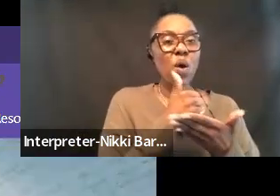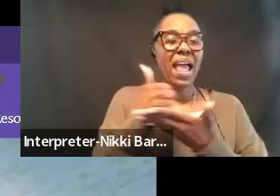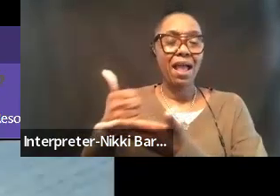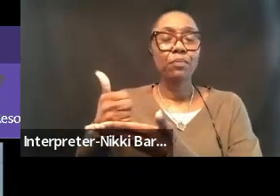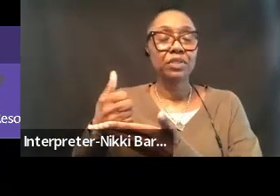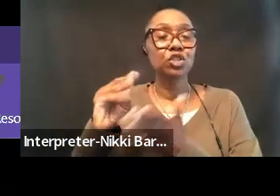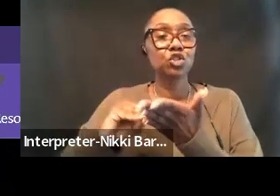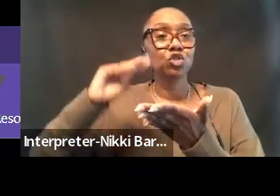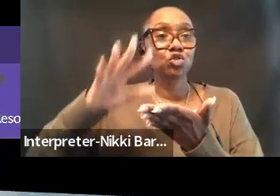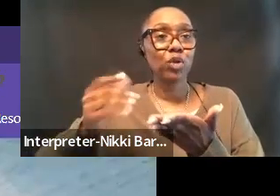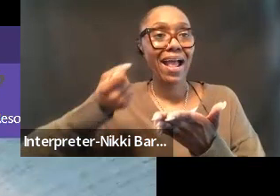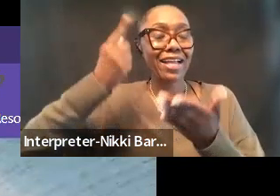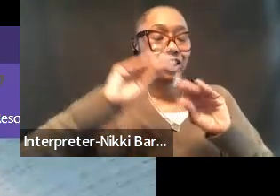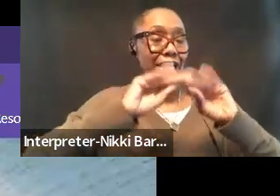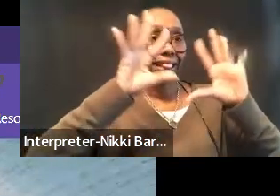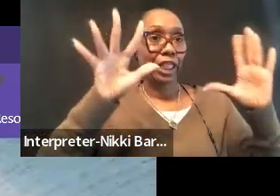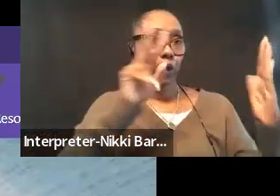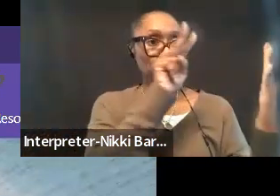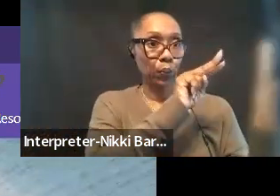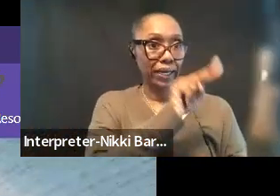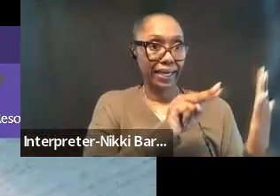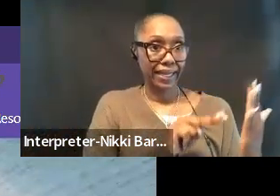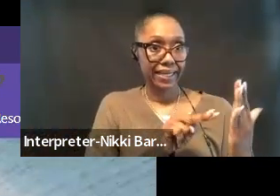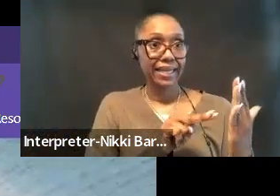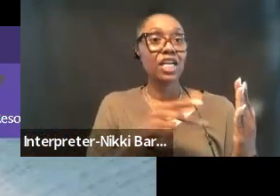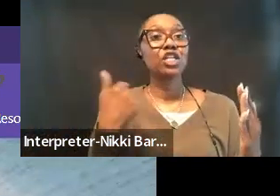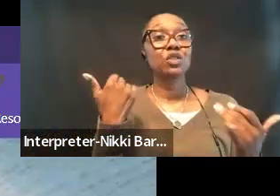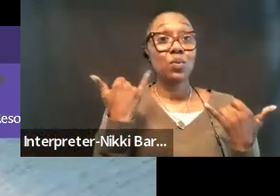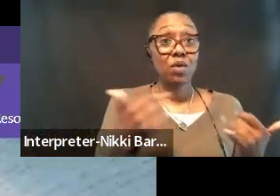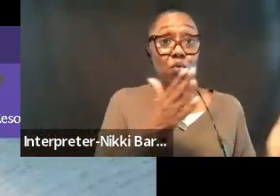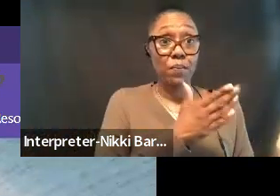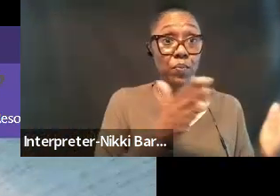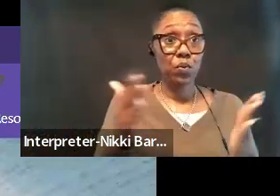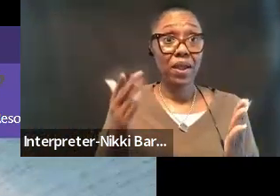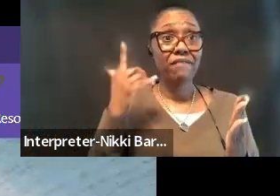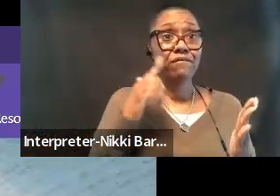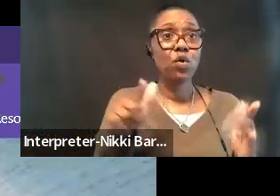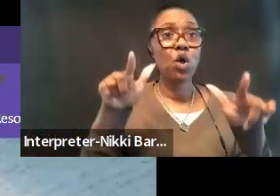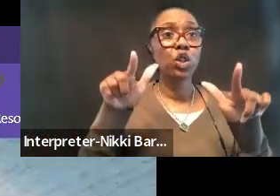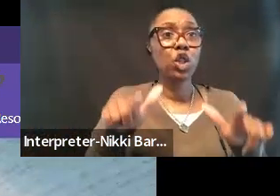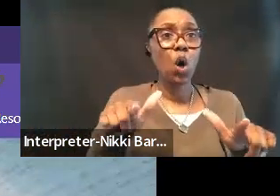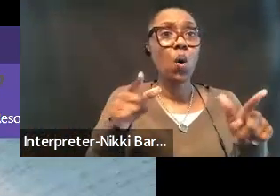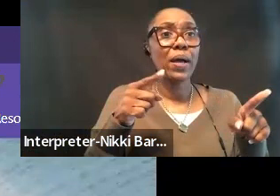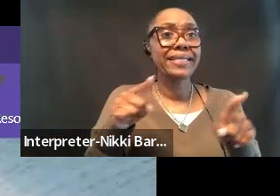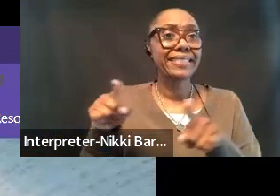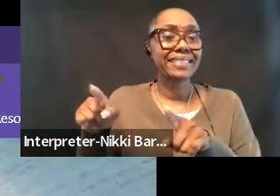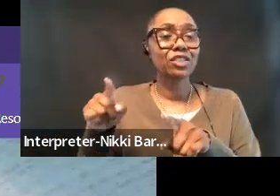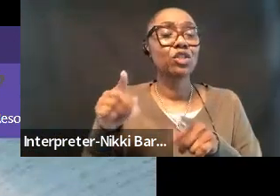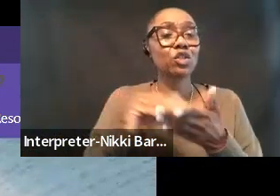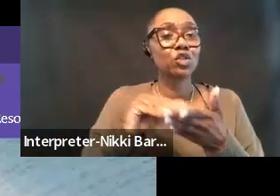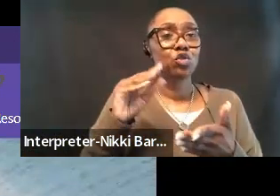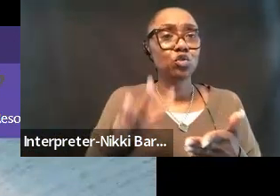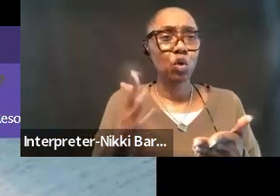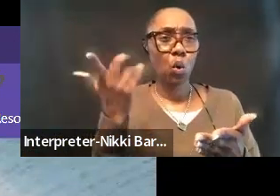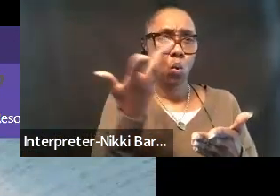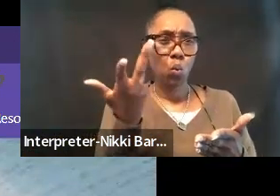Okay, so looking at let's prepare for the same activity for low incident students, what would accommodations and modifications look like?